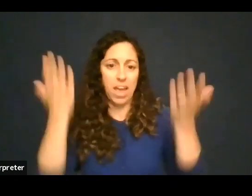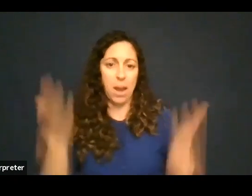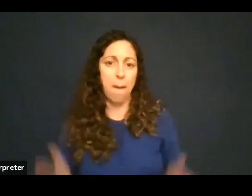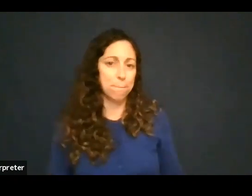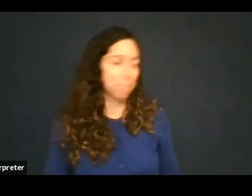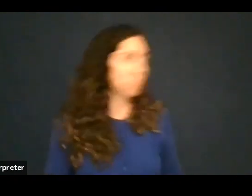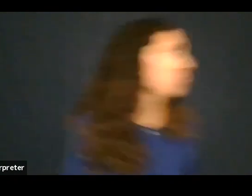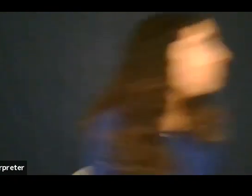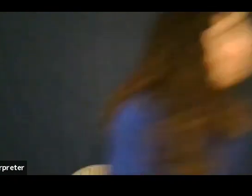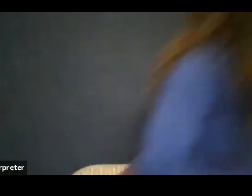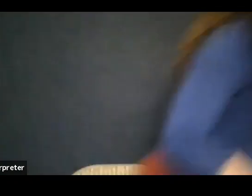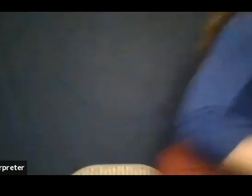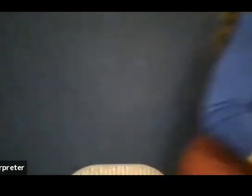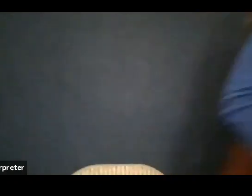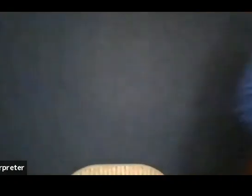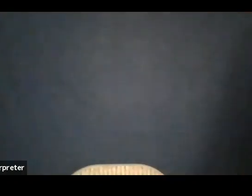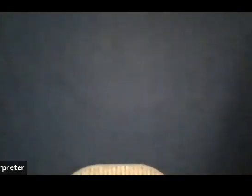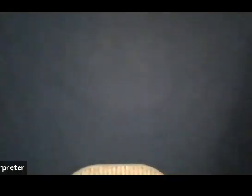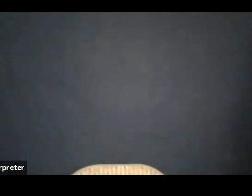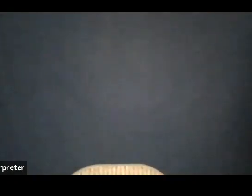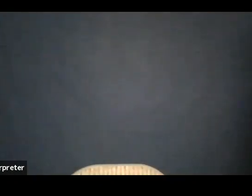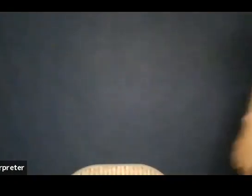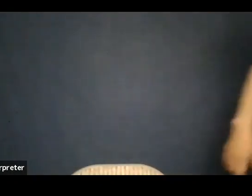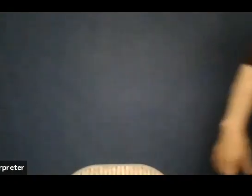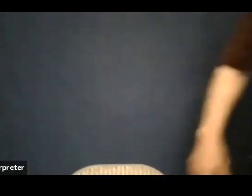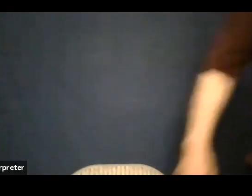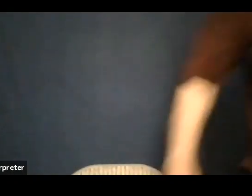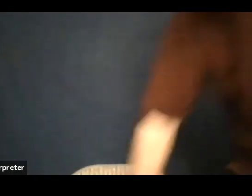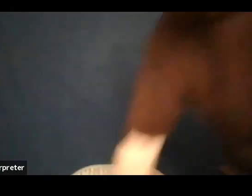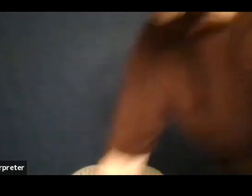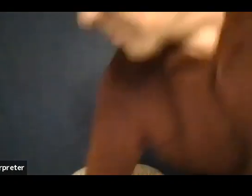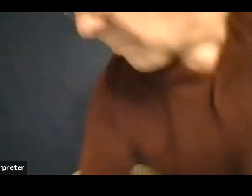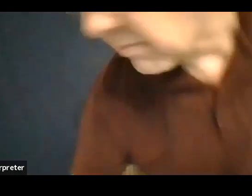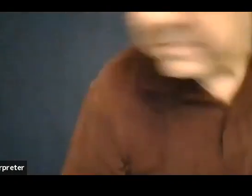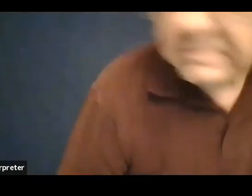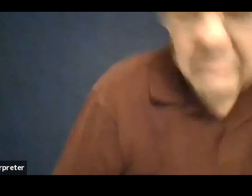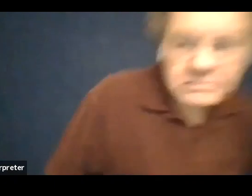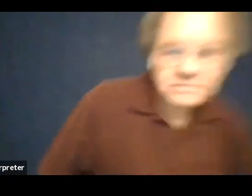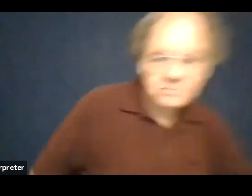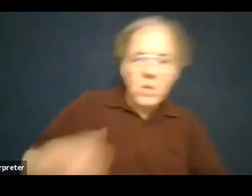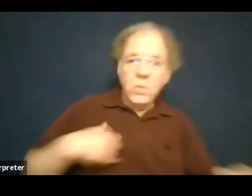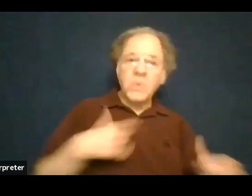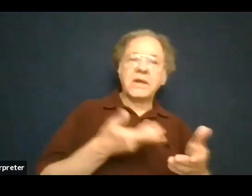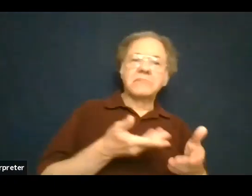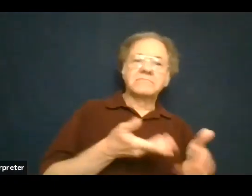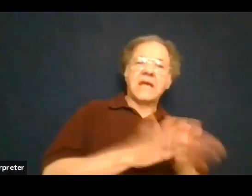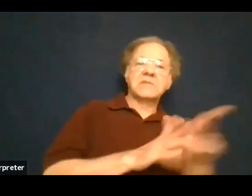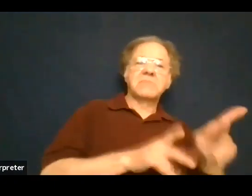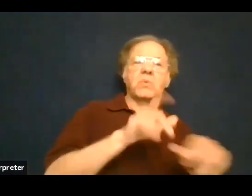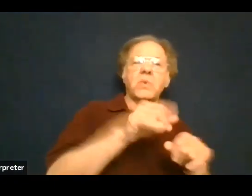who had hearing aids that hadn't been funded call the government. And then they showed up at all the hearings,